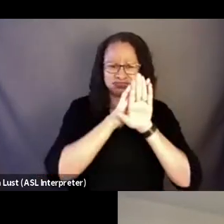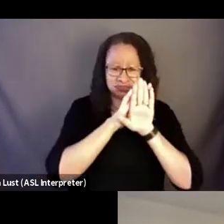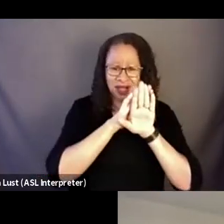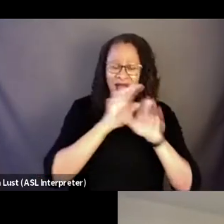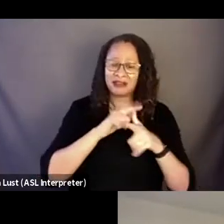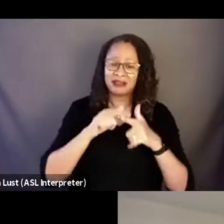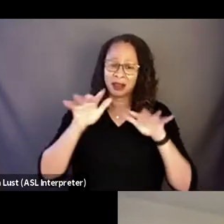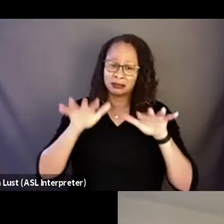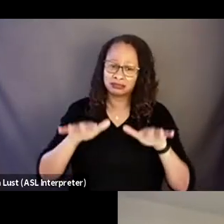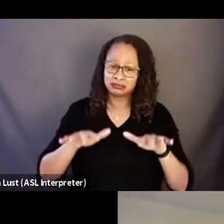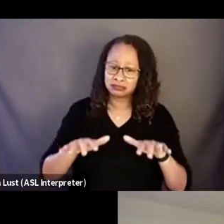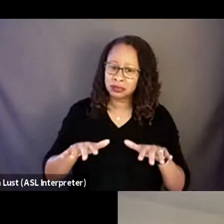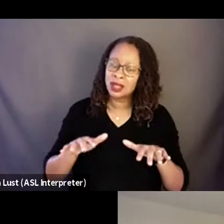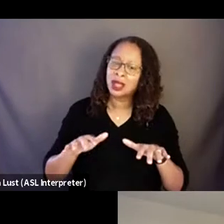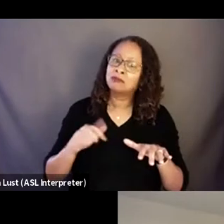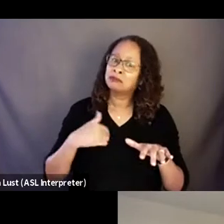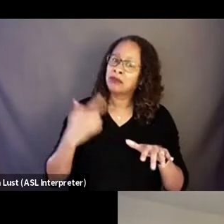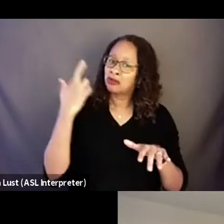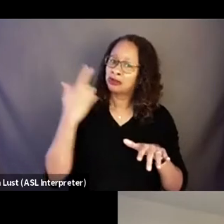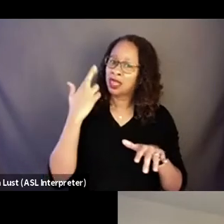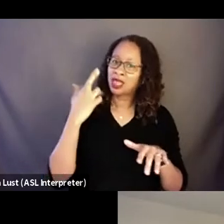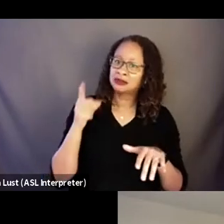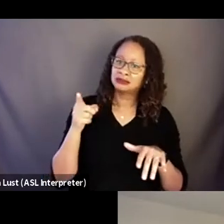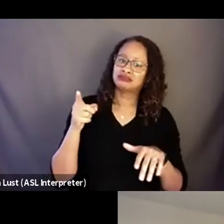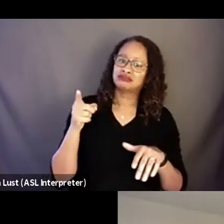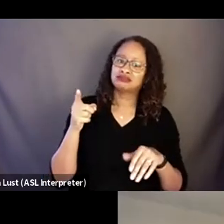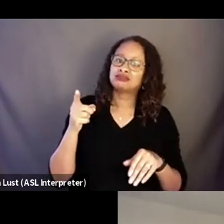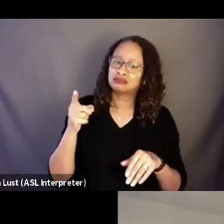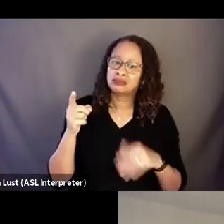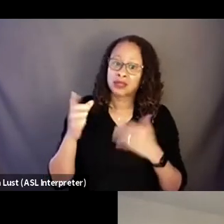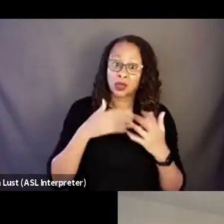I realized that whenever I was seeing this guy on camera,